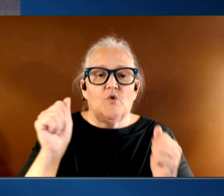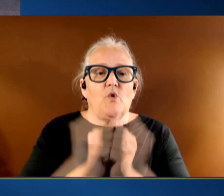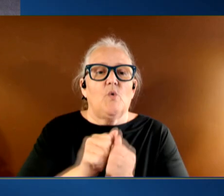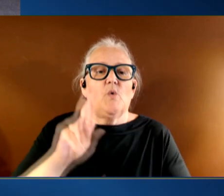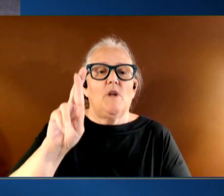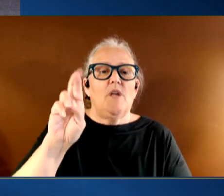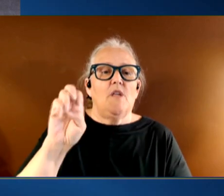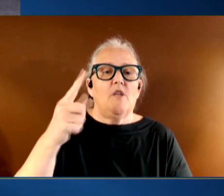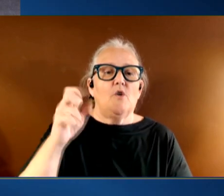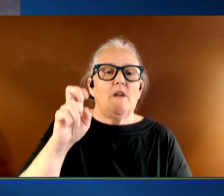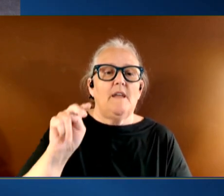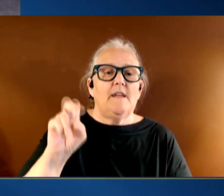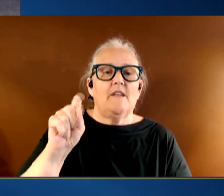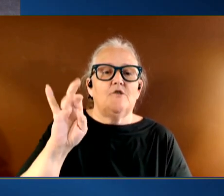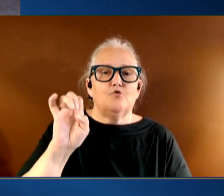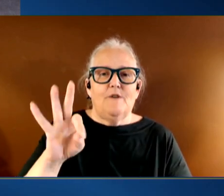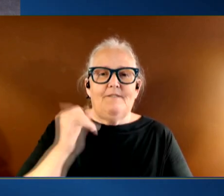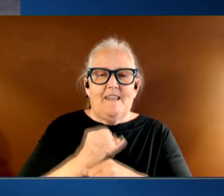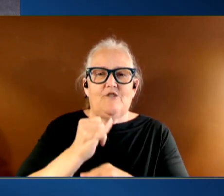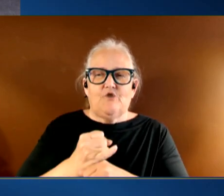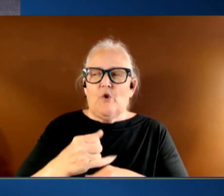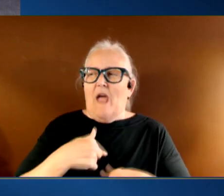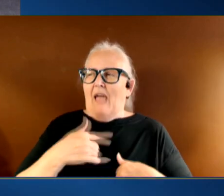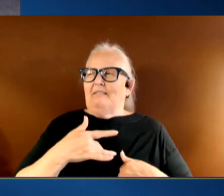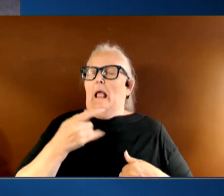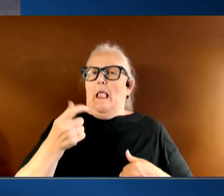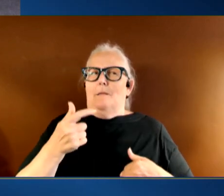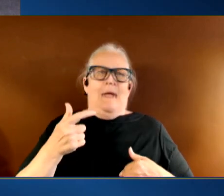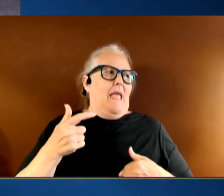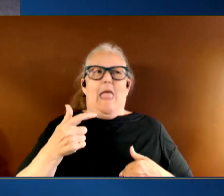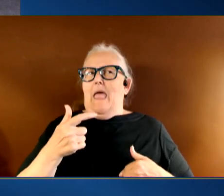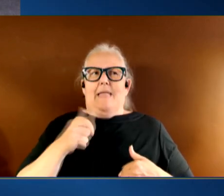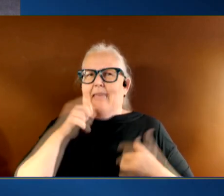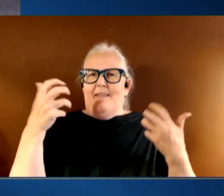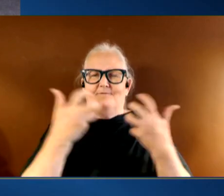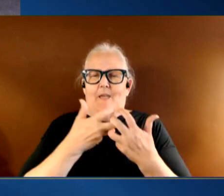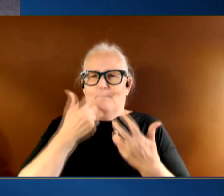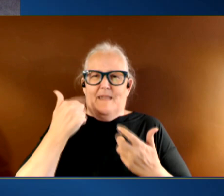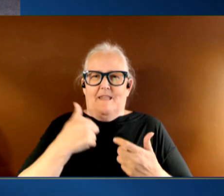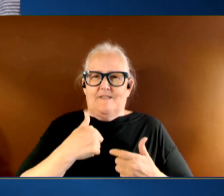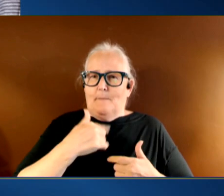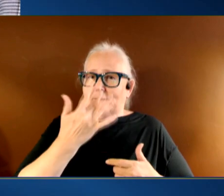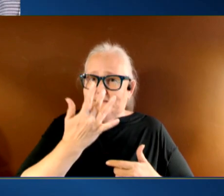feel a little out of place because I'm a data geek up here with all these wonderful people